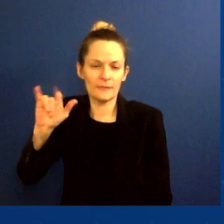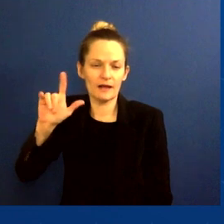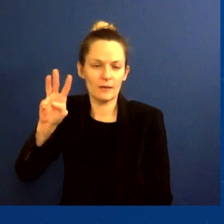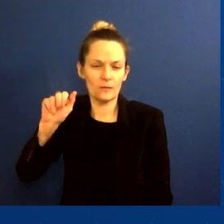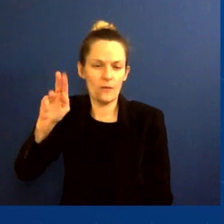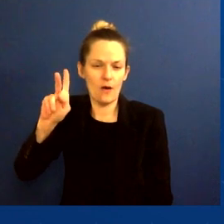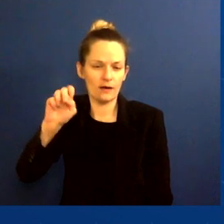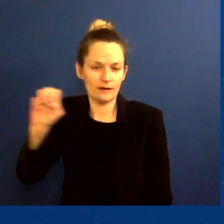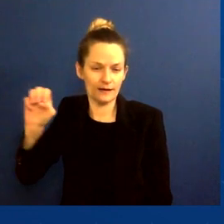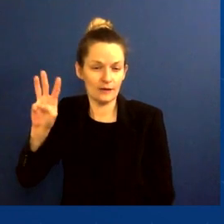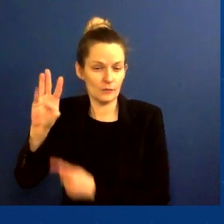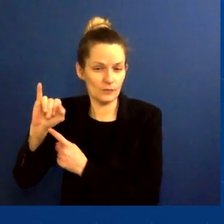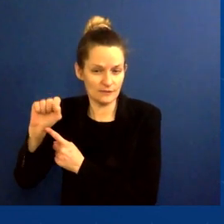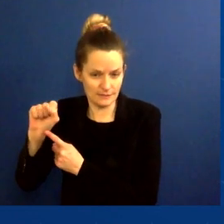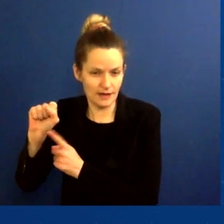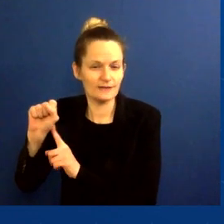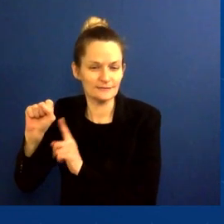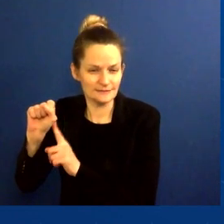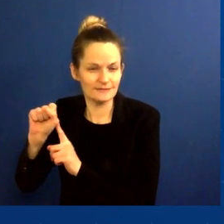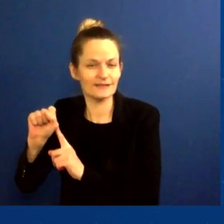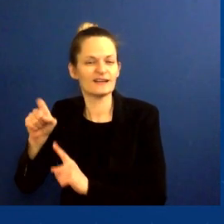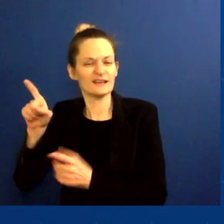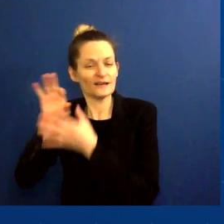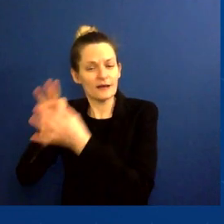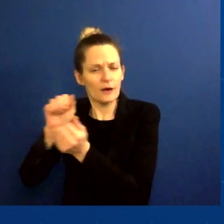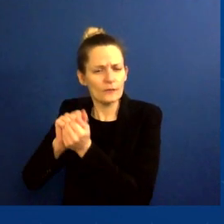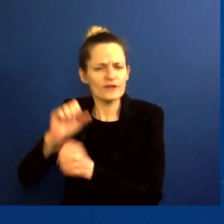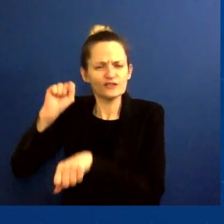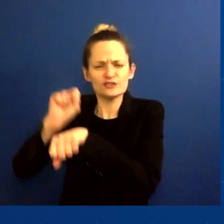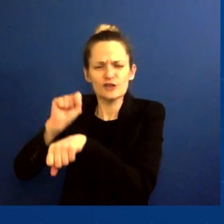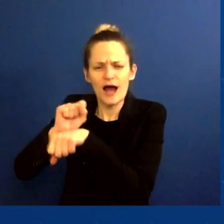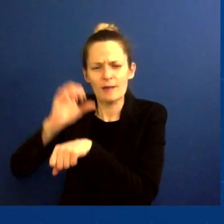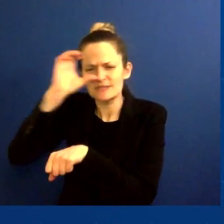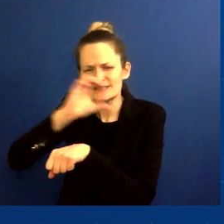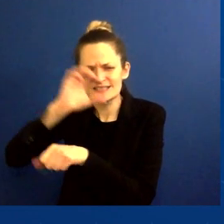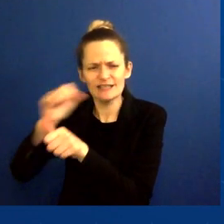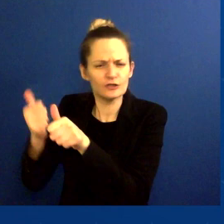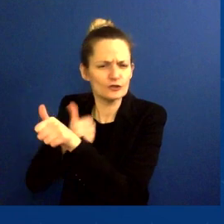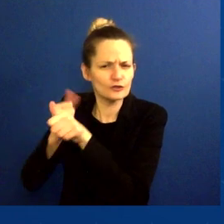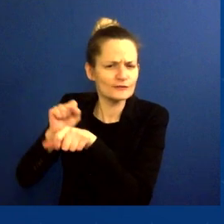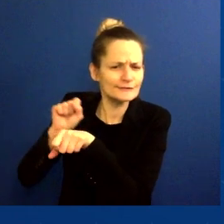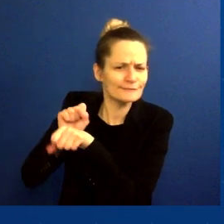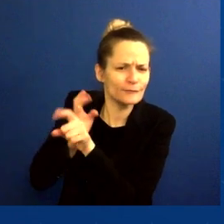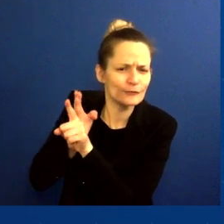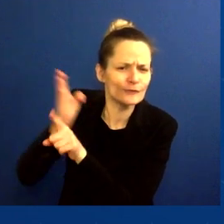apprentices, union members, workers who spent hundreds of hours